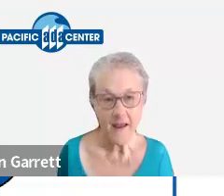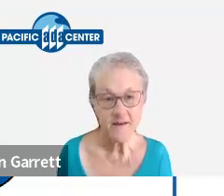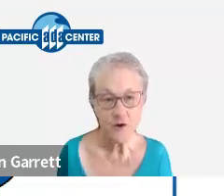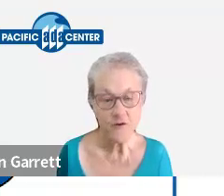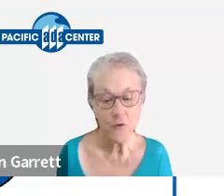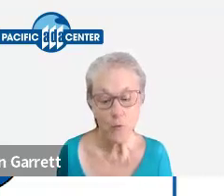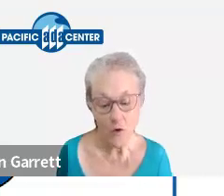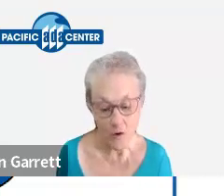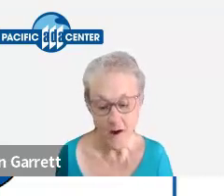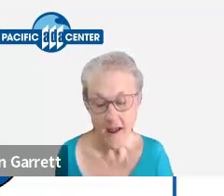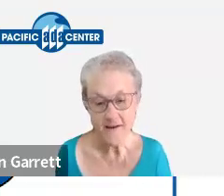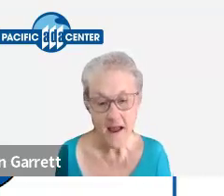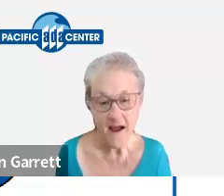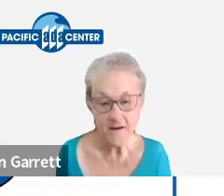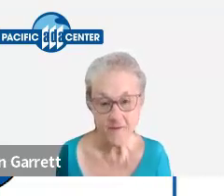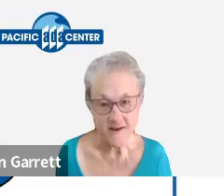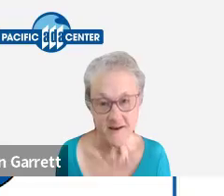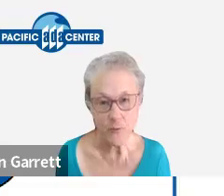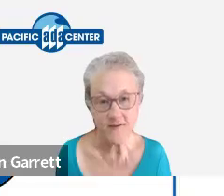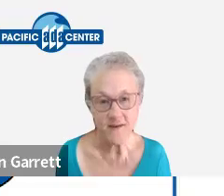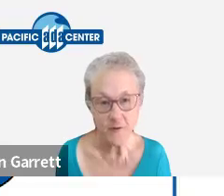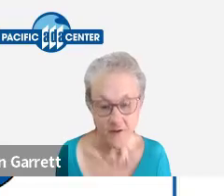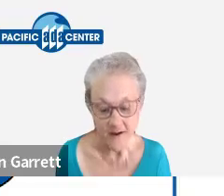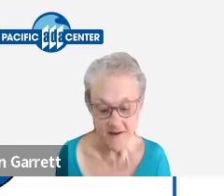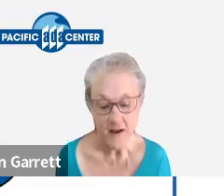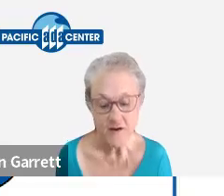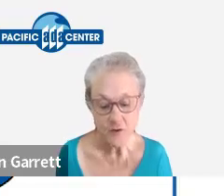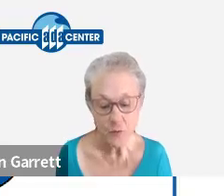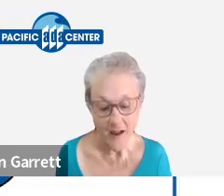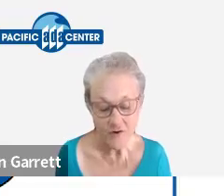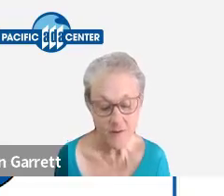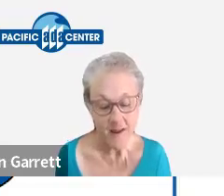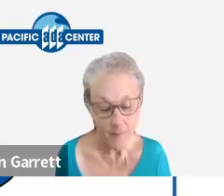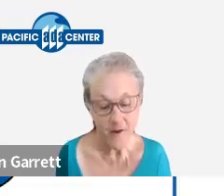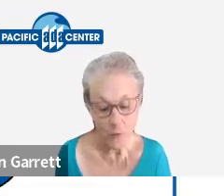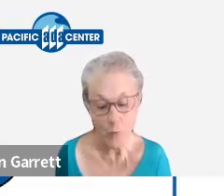And started to work as activists with disabilities to actually make a better